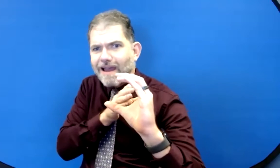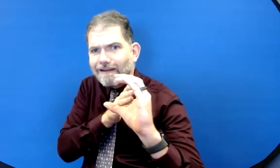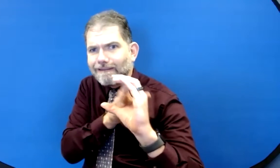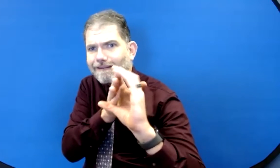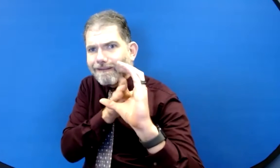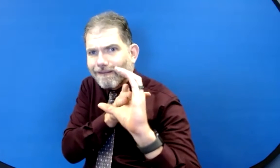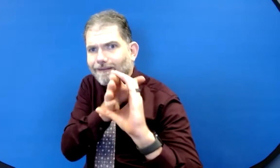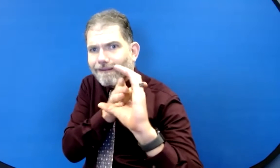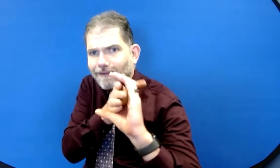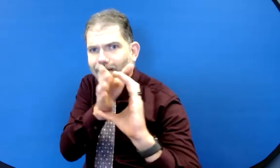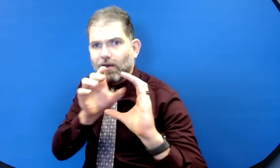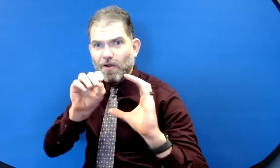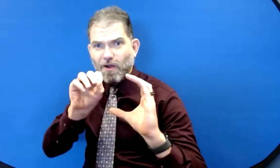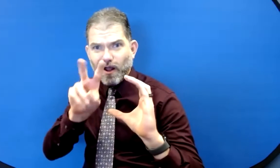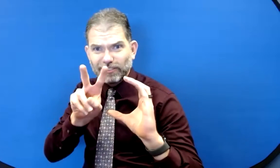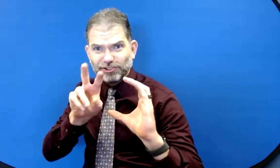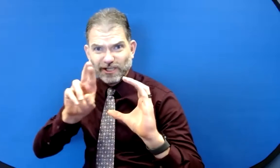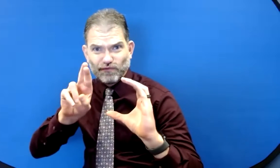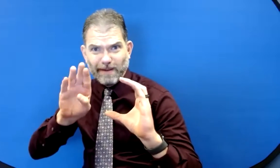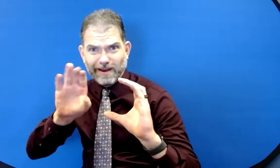ASL Interpreter: If there's a little bit of space around that clot